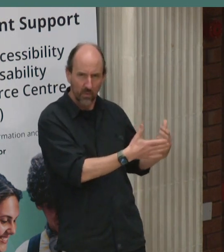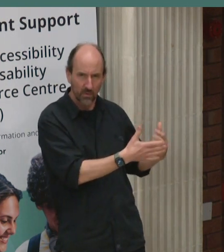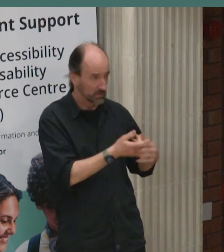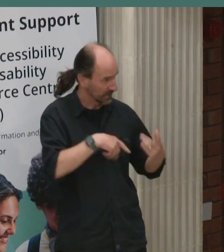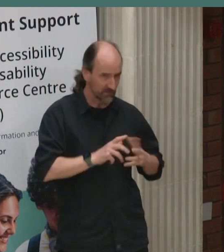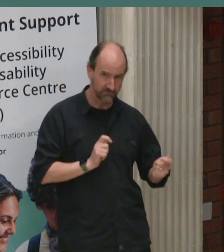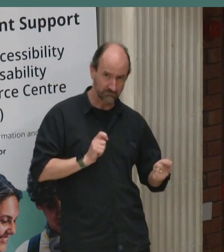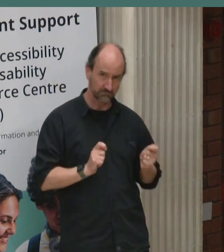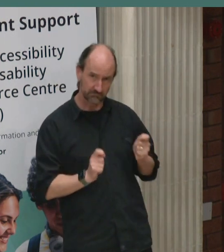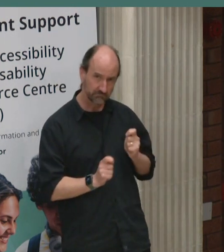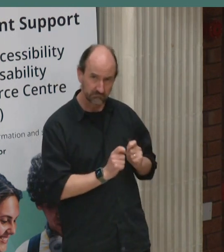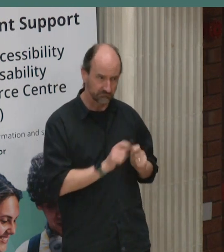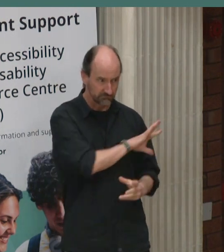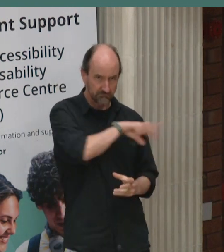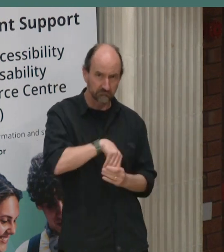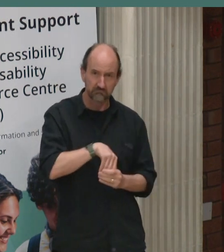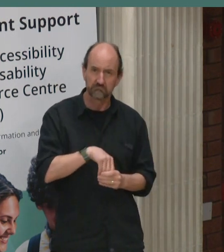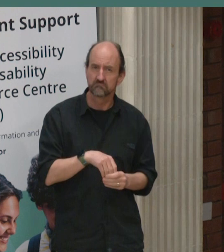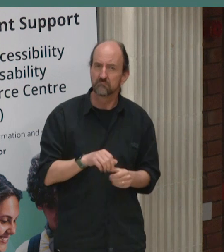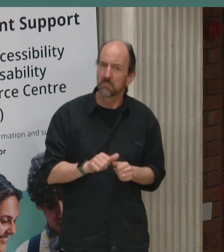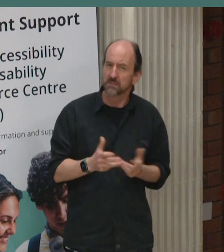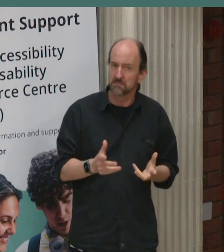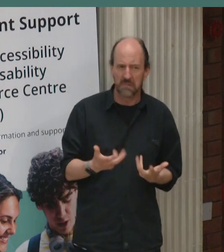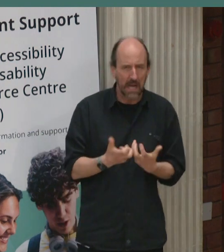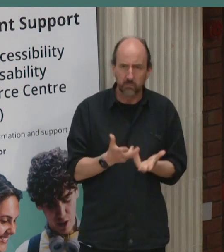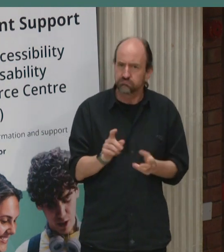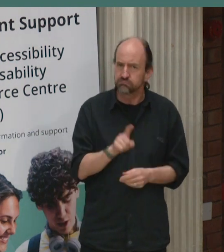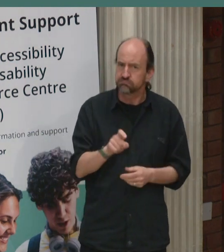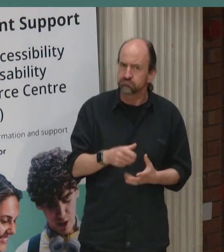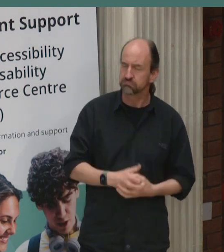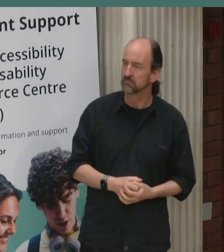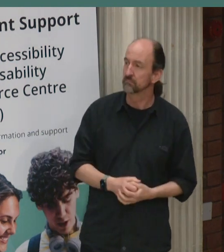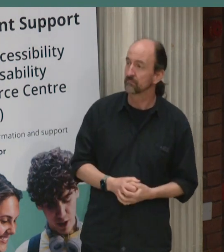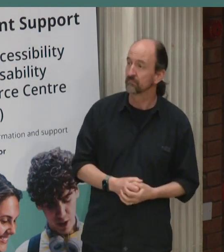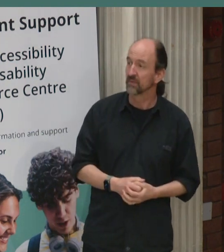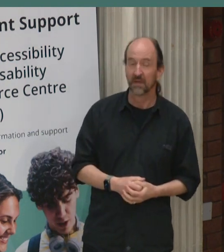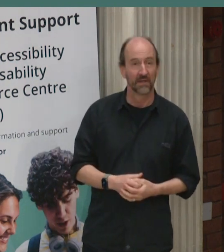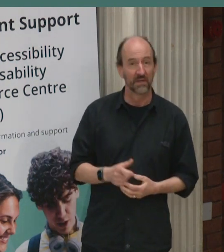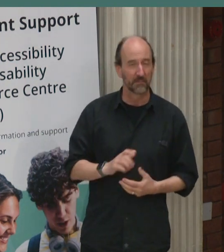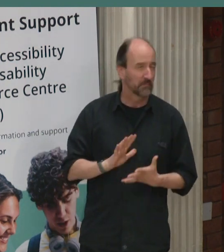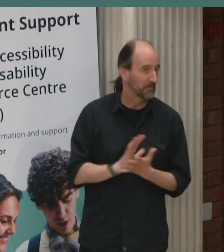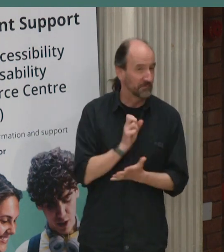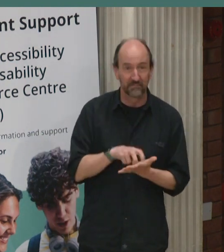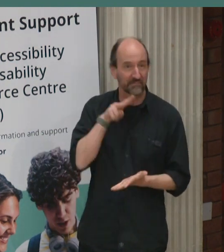and from our colleagues. We're delighted that we have a fantastic panel of experts who actually